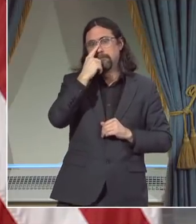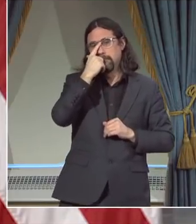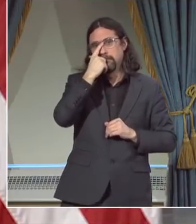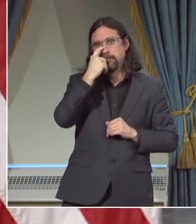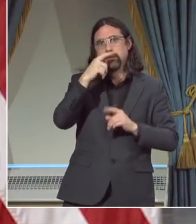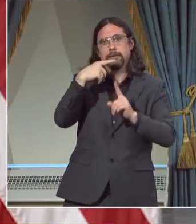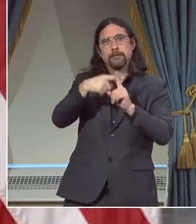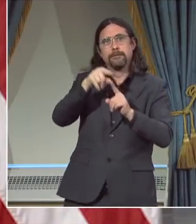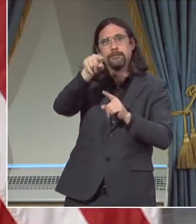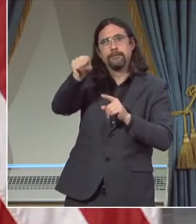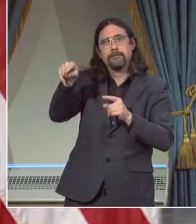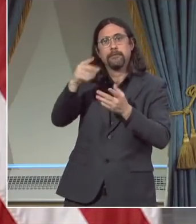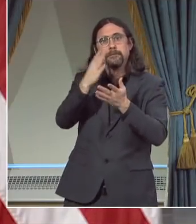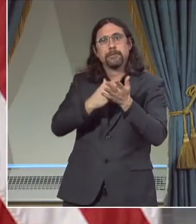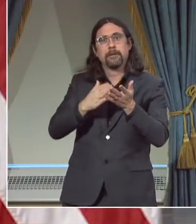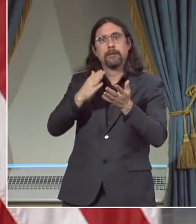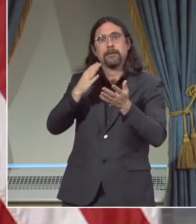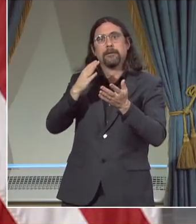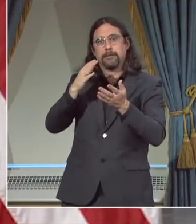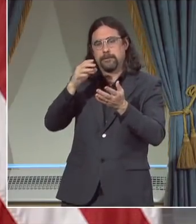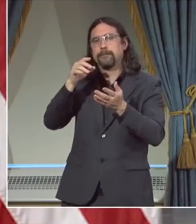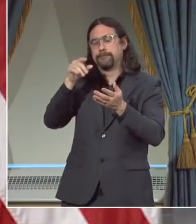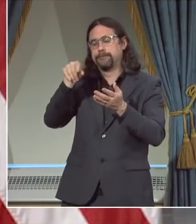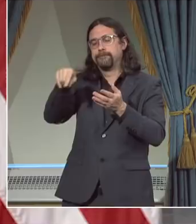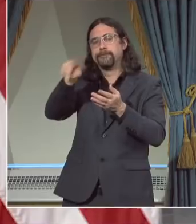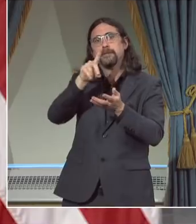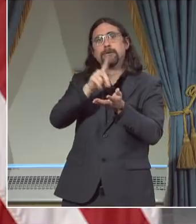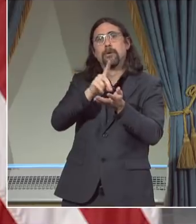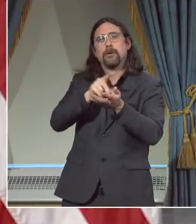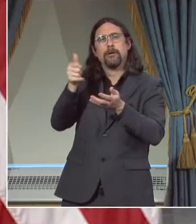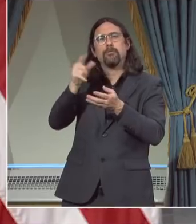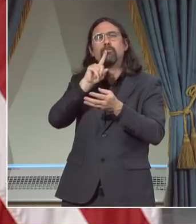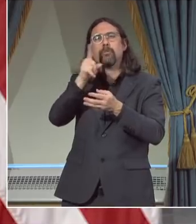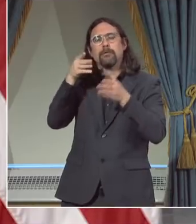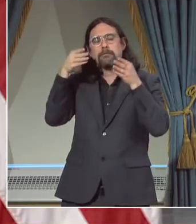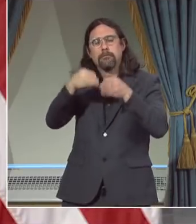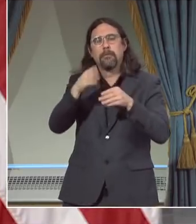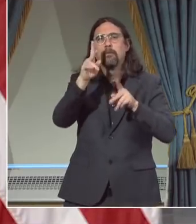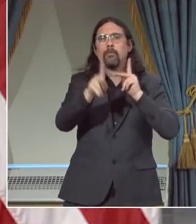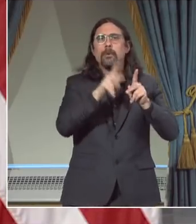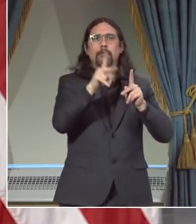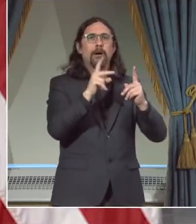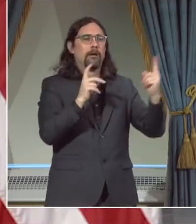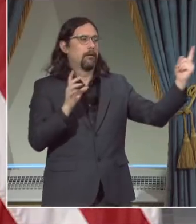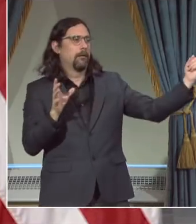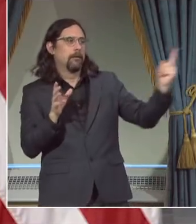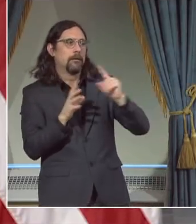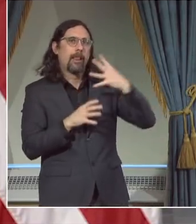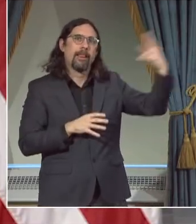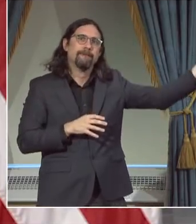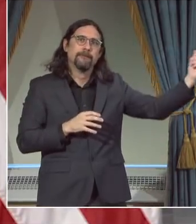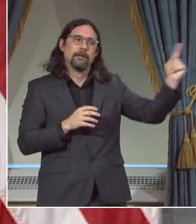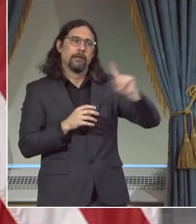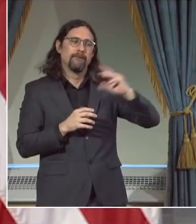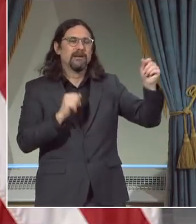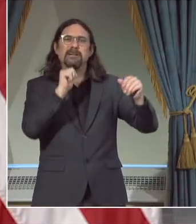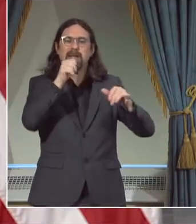WITHIN THE HOSPITAL PATIENTS HAVBEE ENO MVED OMFR OUTPATIENT ACTIVITIES TO ICU ACTIVITIES. STAFF FROM THE CENTRAL OFCFIEF O HEALTH AND